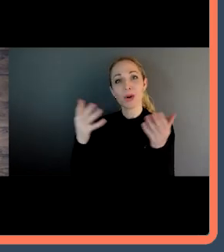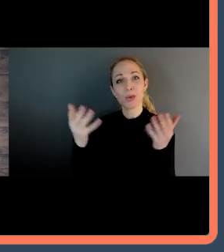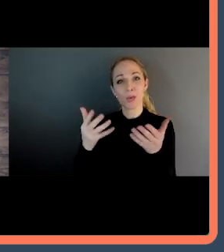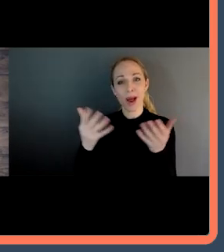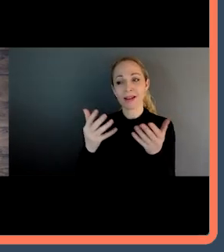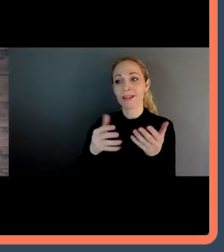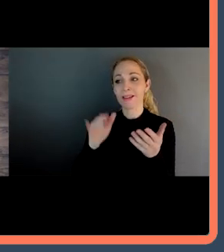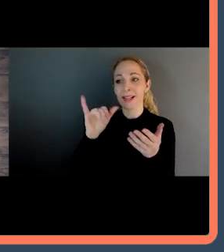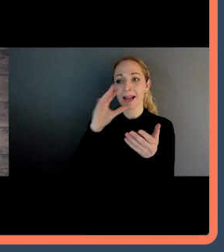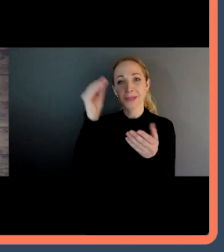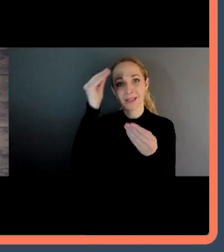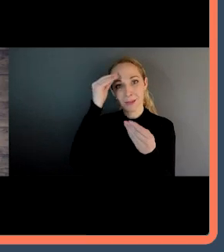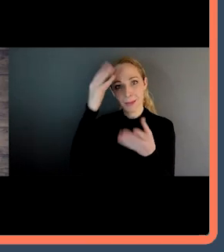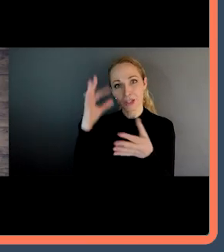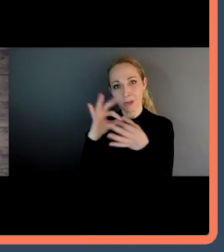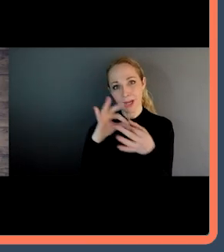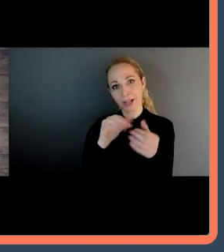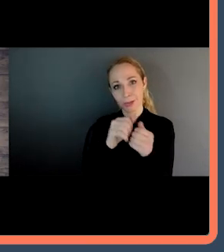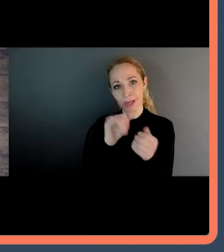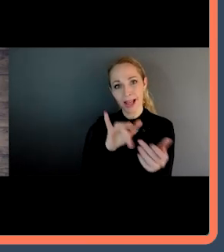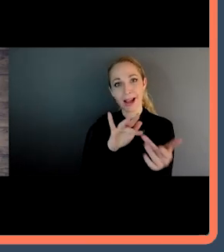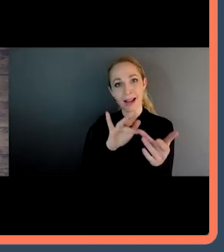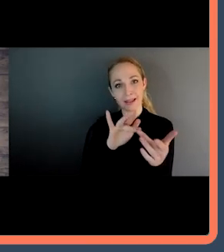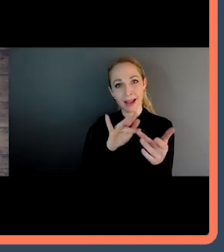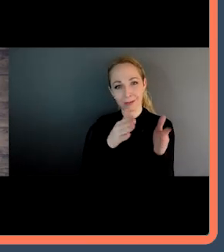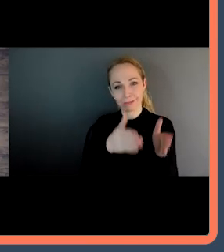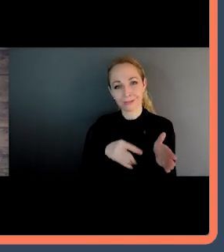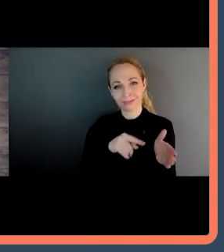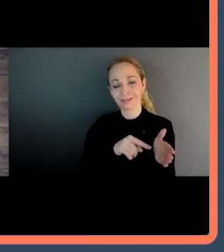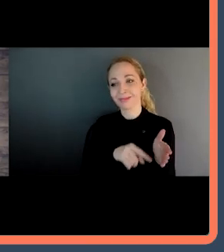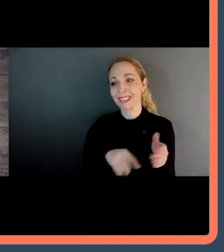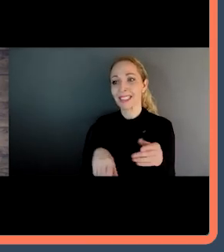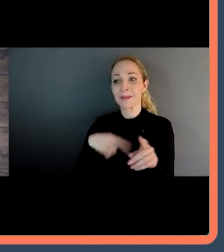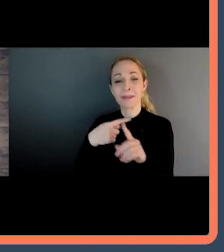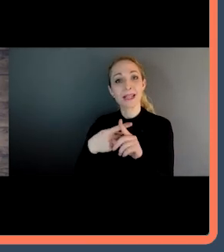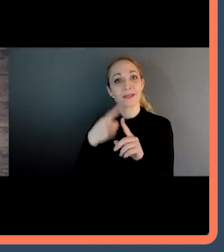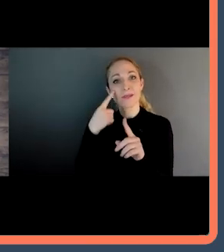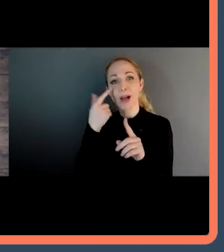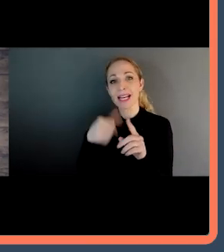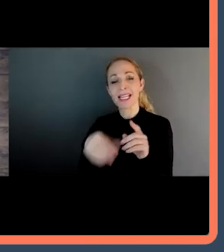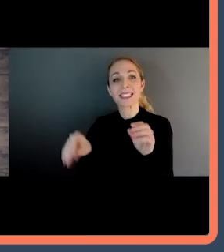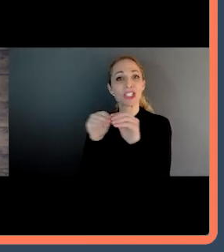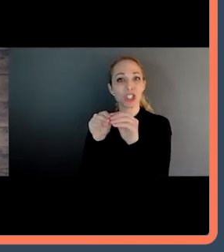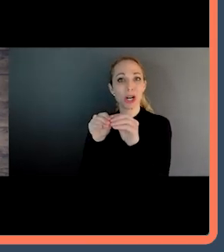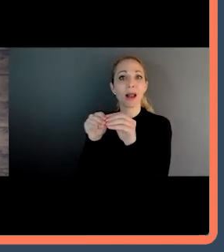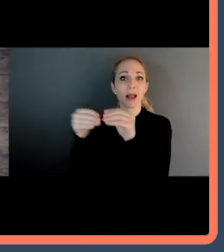AND THEN FOR THE ADDITIONAL ASSOCIATED COMPANIES VERY